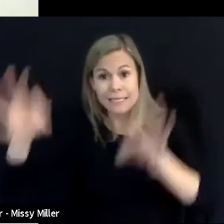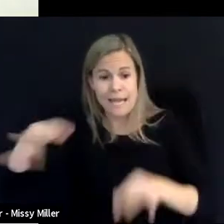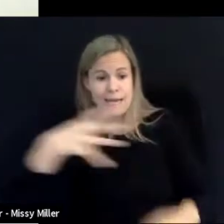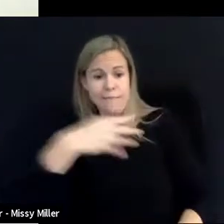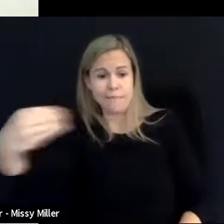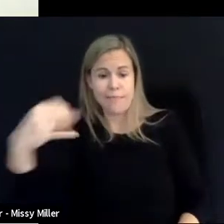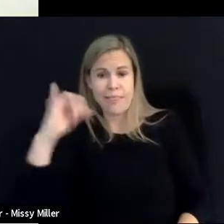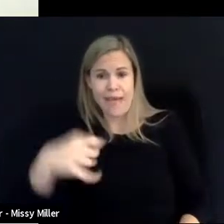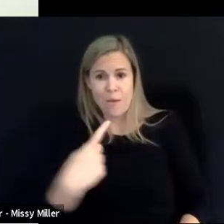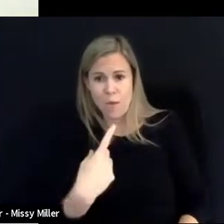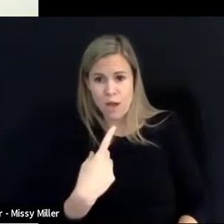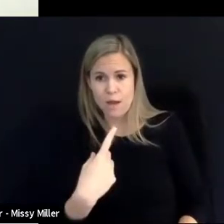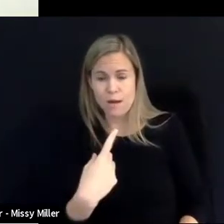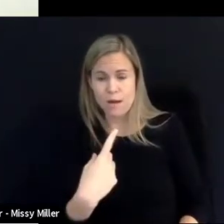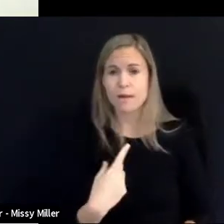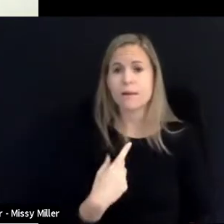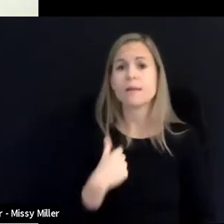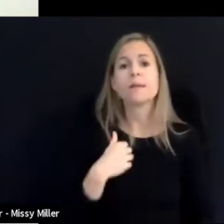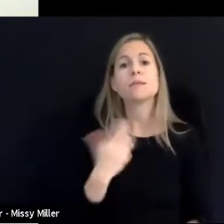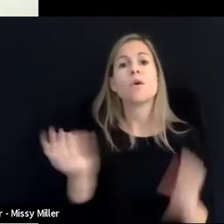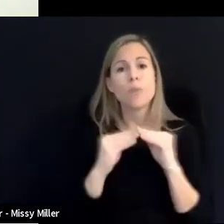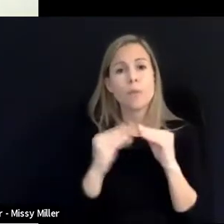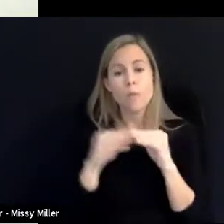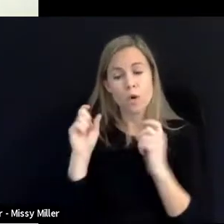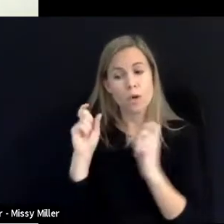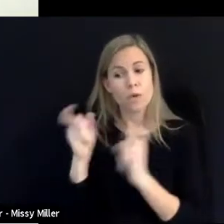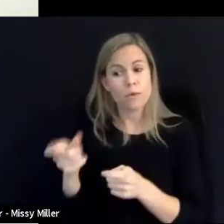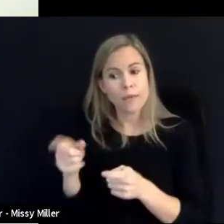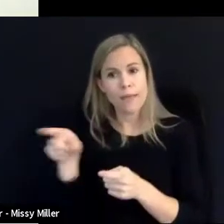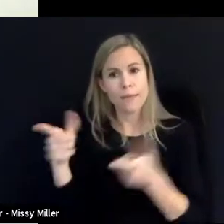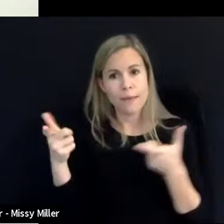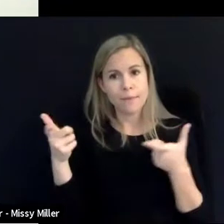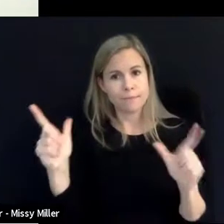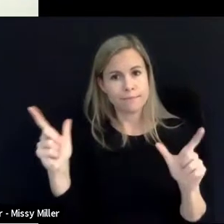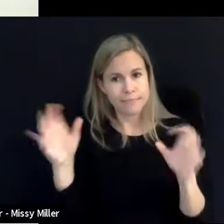The more kids choose for themselves, the more confident they become.